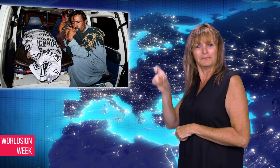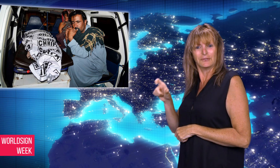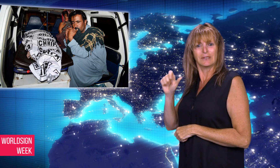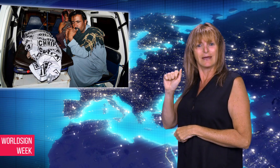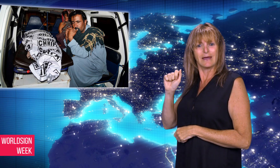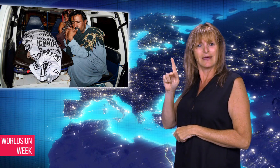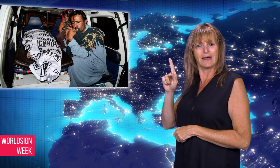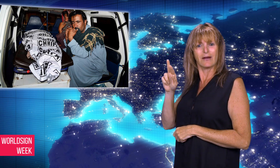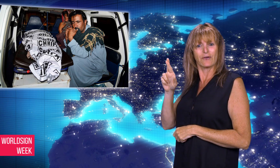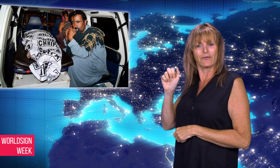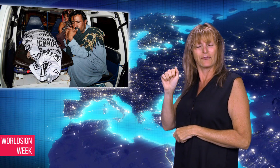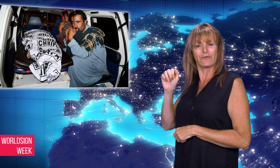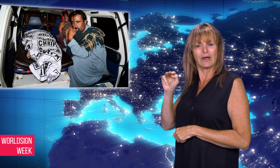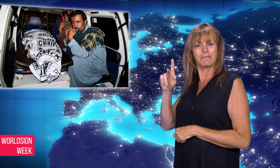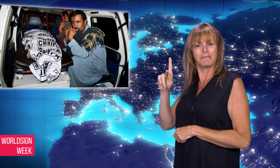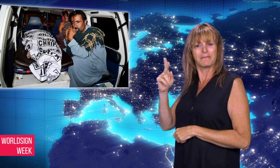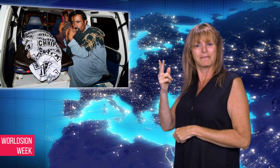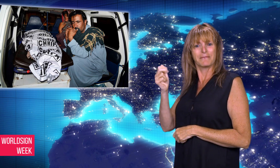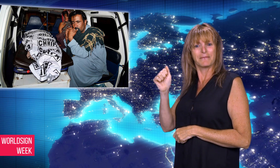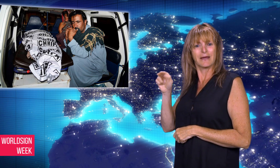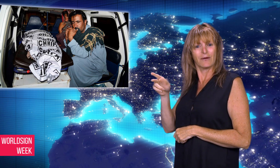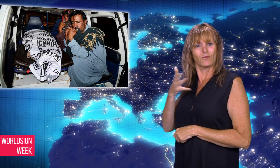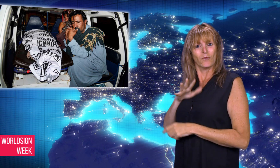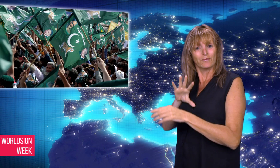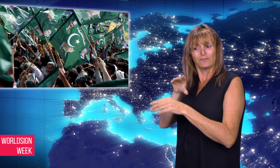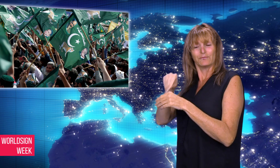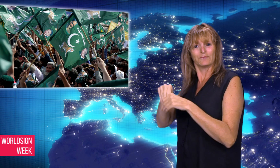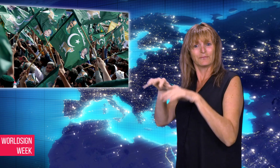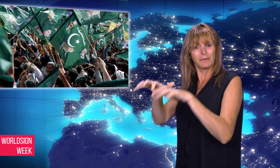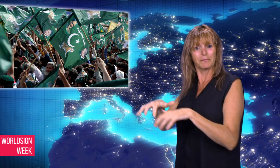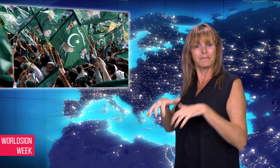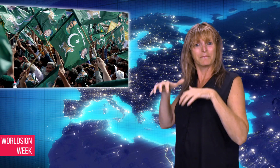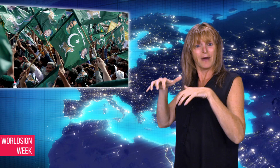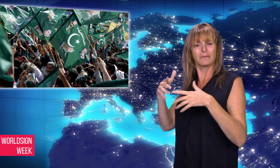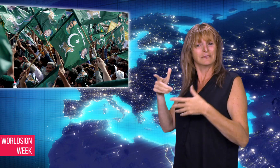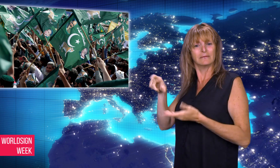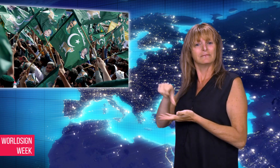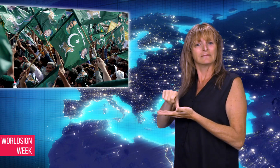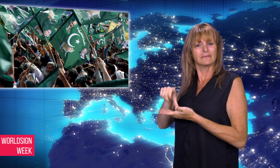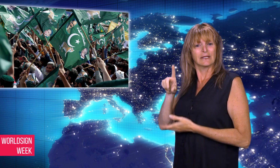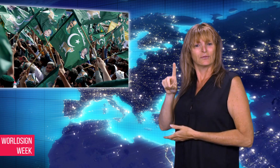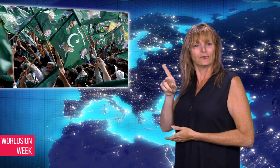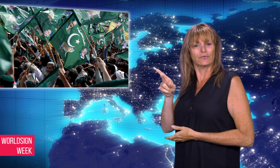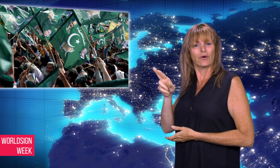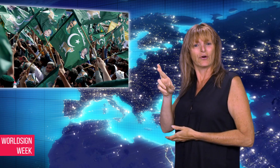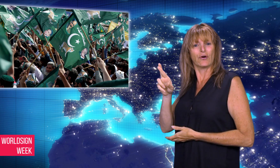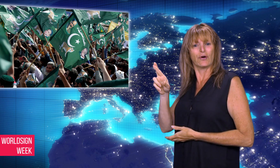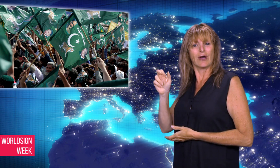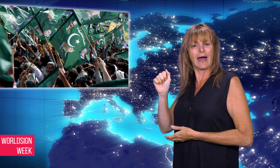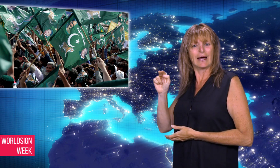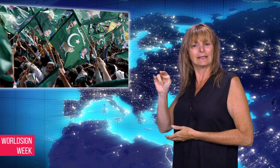rival, Imran Khan suspects “a conspiracy to sabotage the July 25